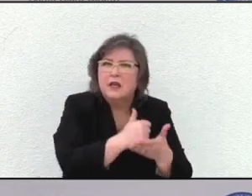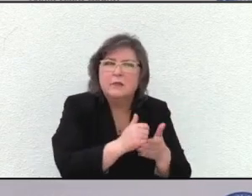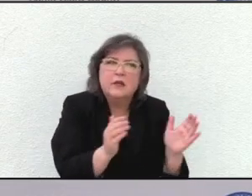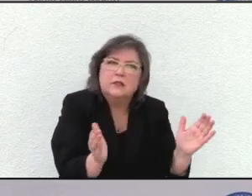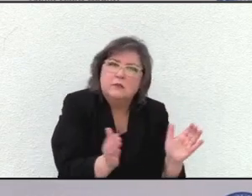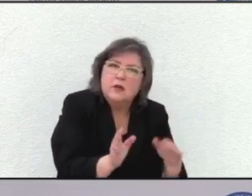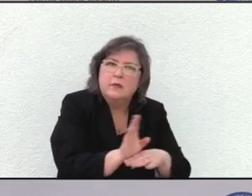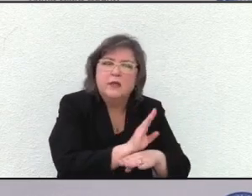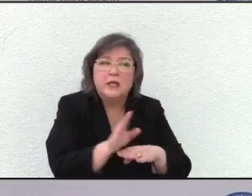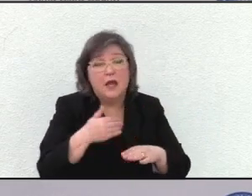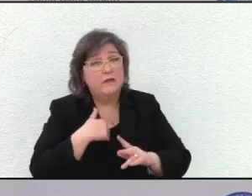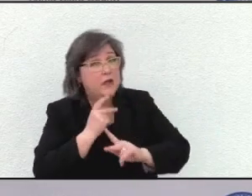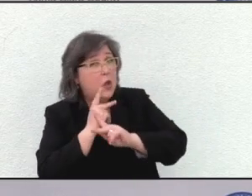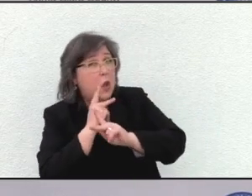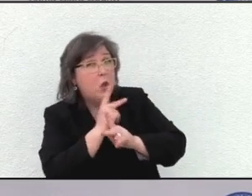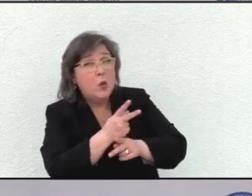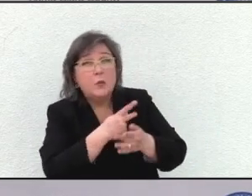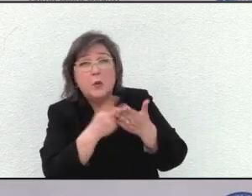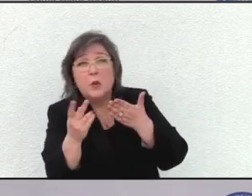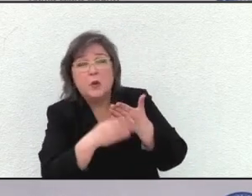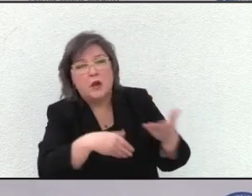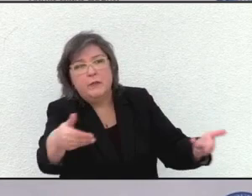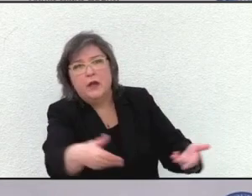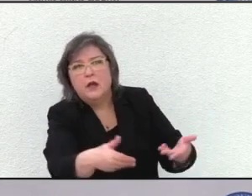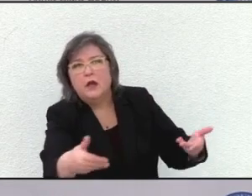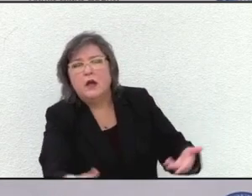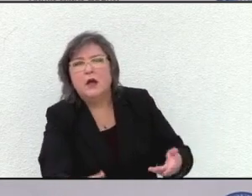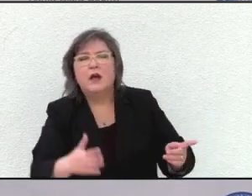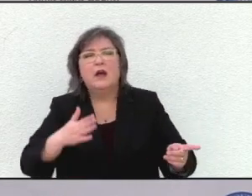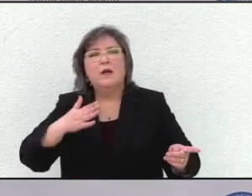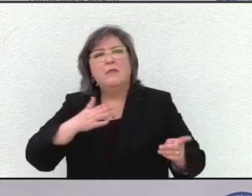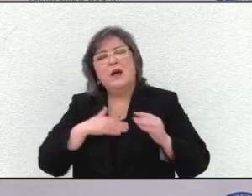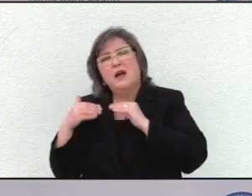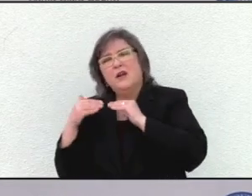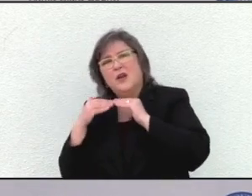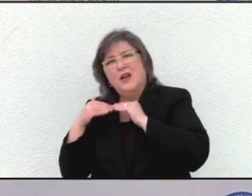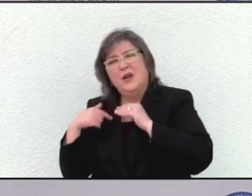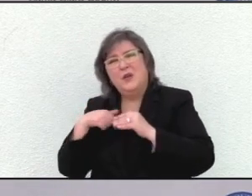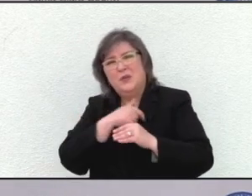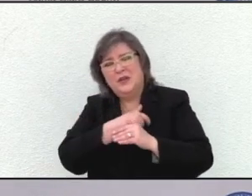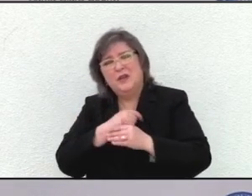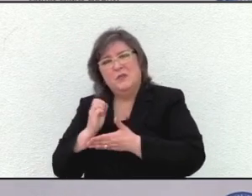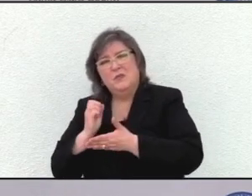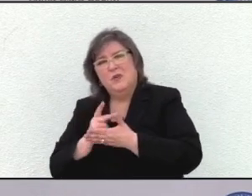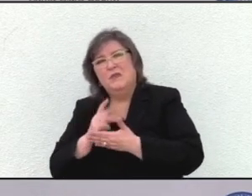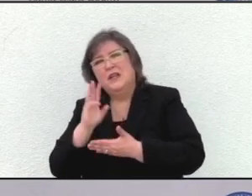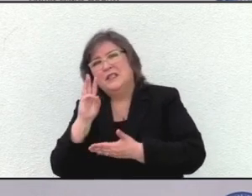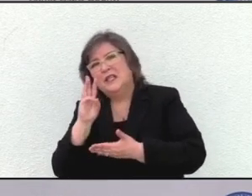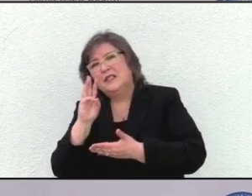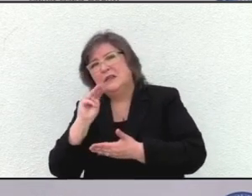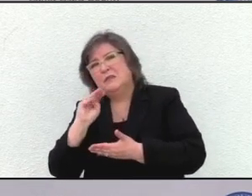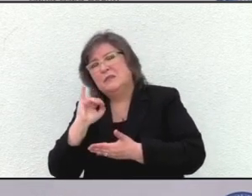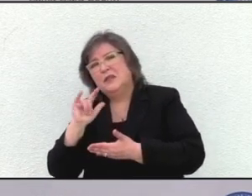loan programs. My, my colleagues and i approved a six million dollar depot loan into the California